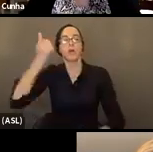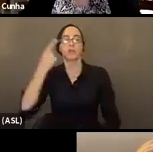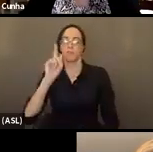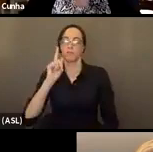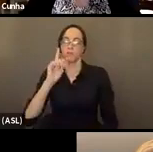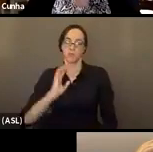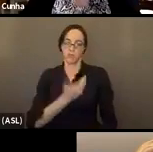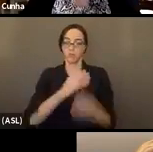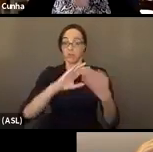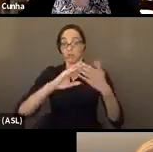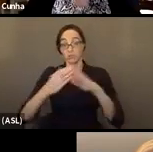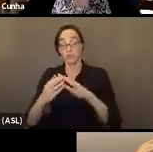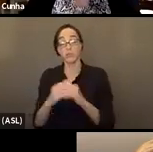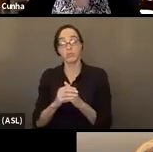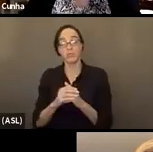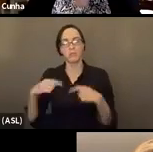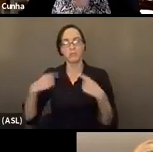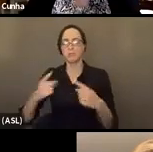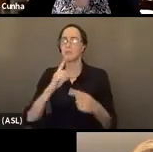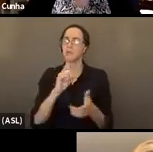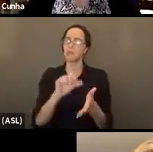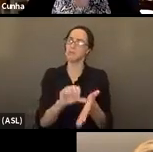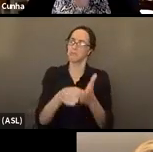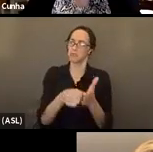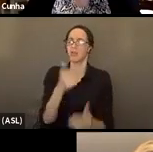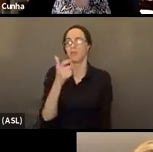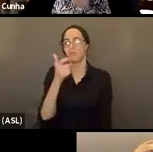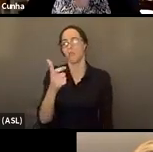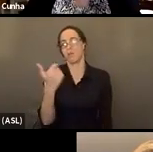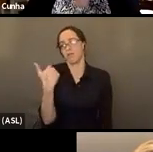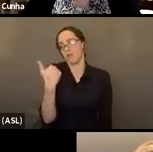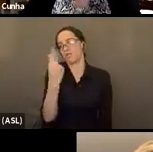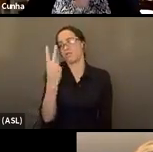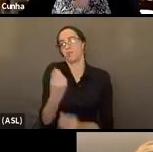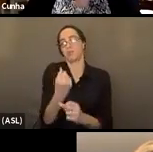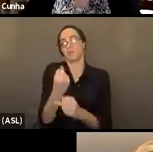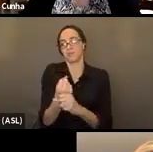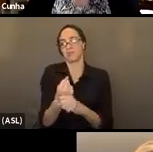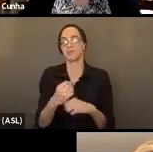it's been really impressive to watch over the last few years and um the county as a whole has